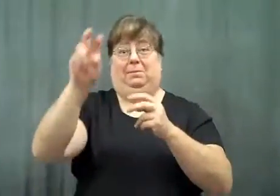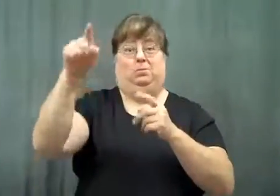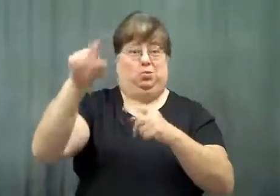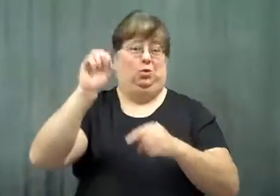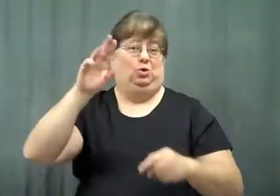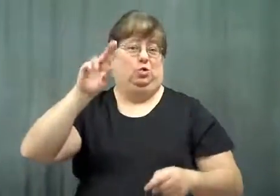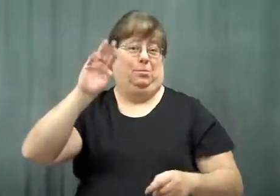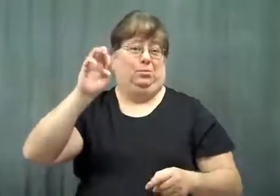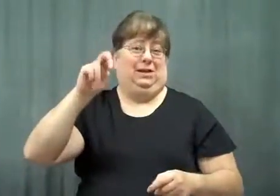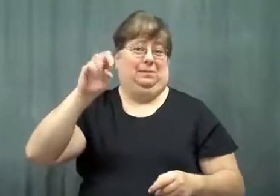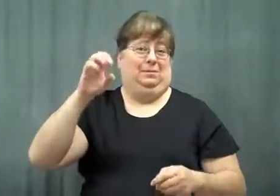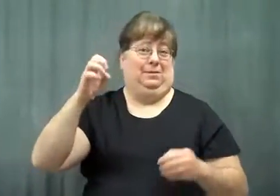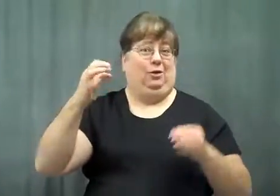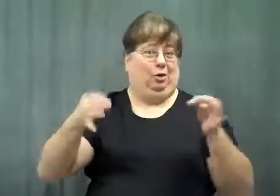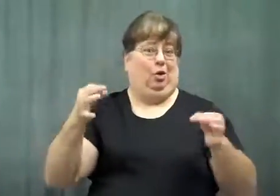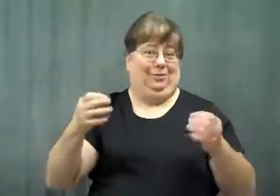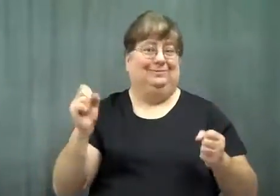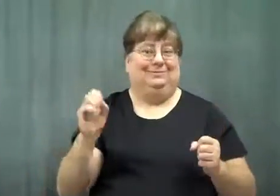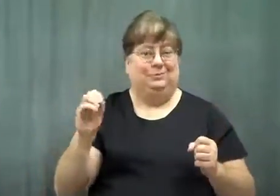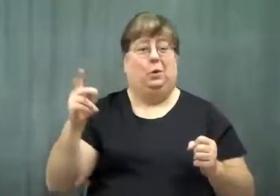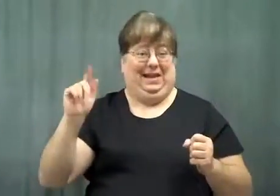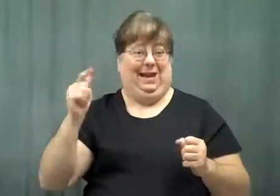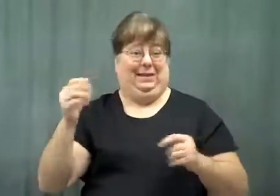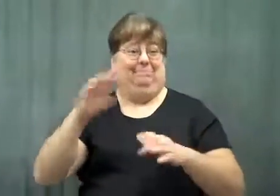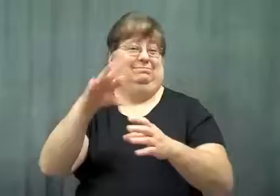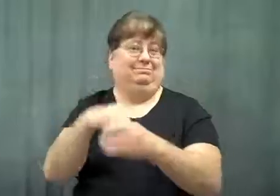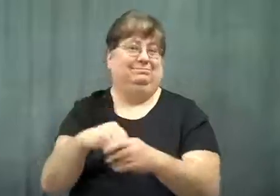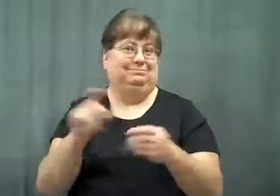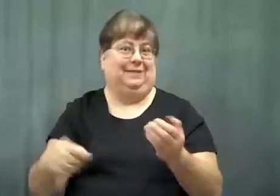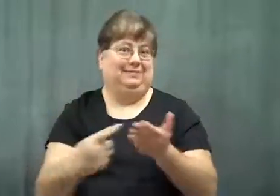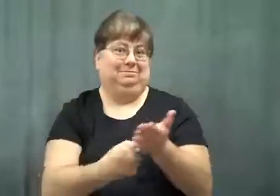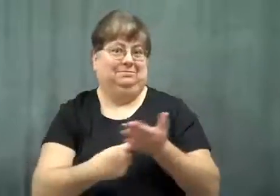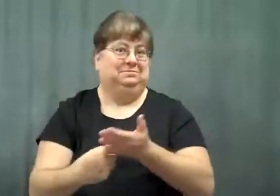They will reach the Supreme Court, and Kagan will be involved in that case.